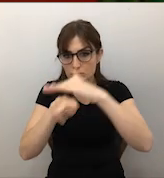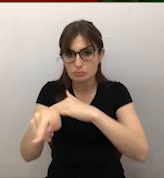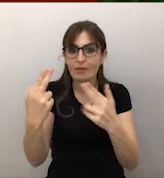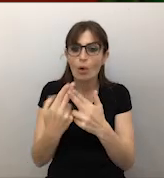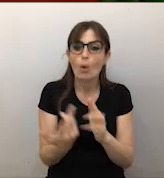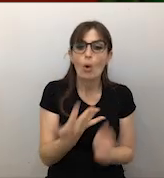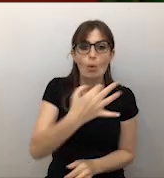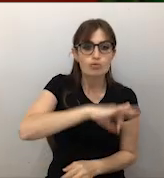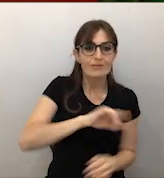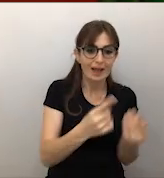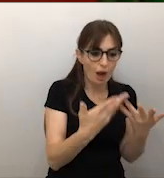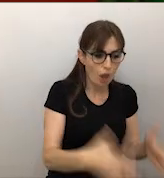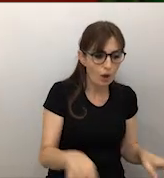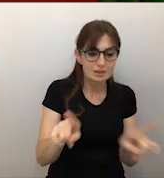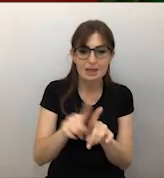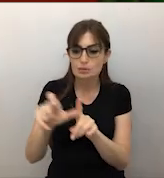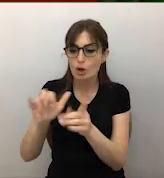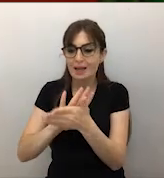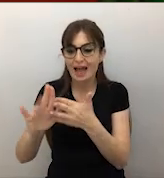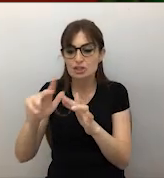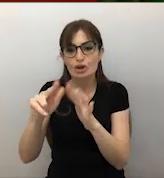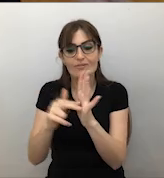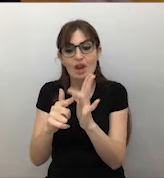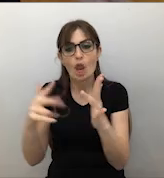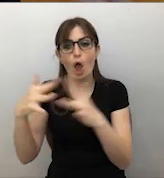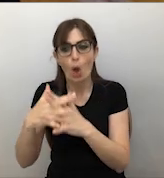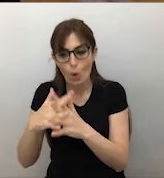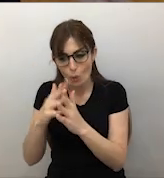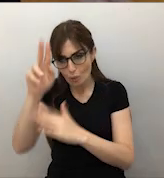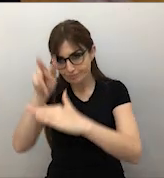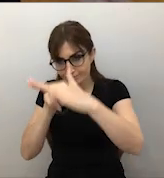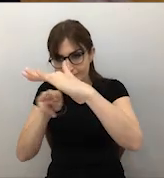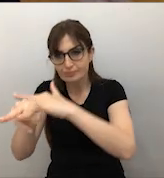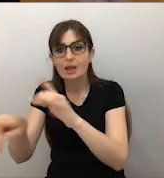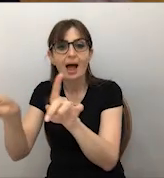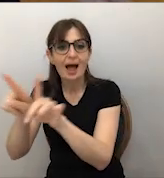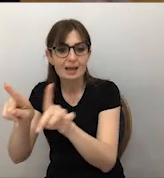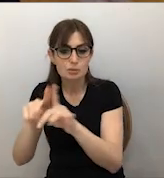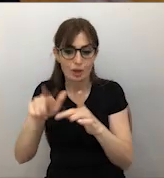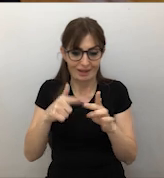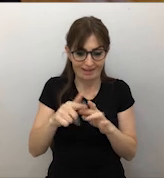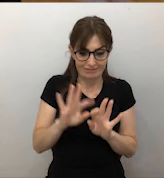and loss, together with a cash flow forecast. If the organisation has a strategic plan,